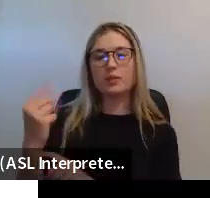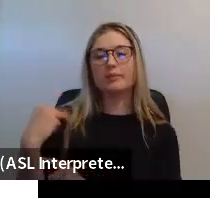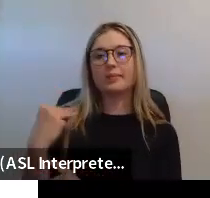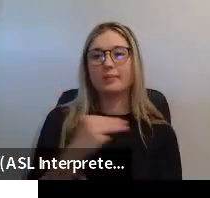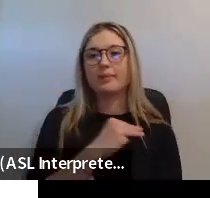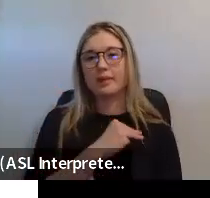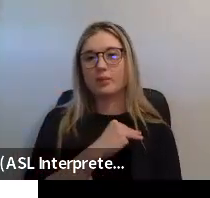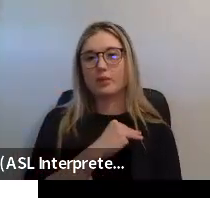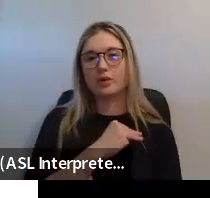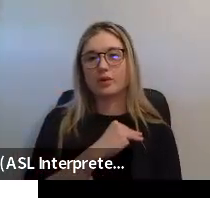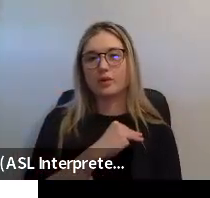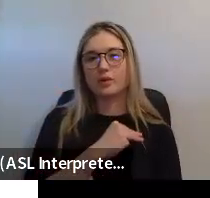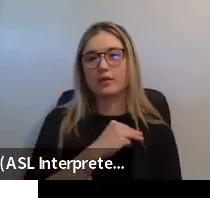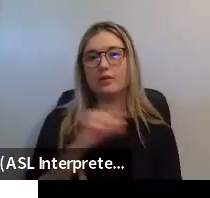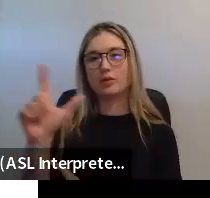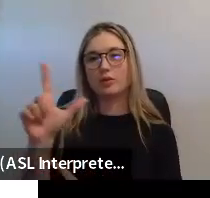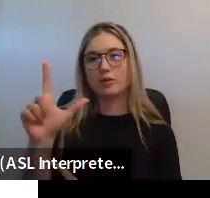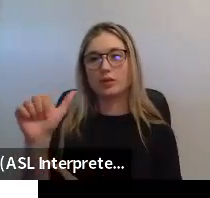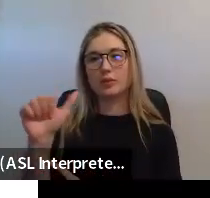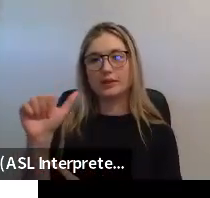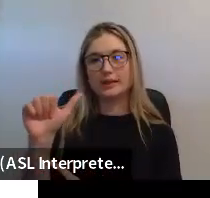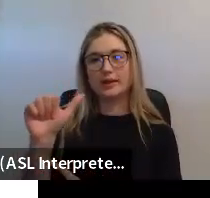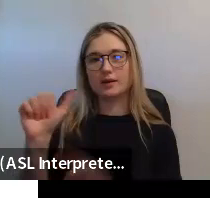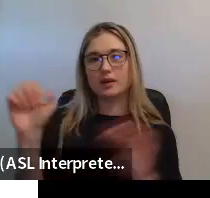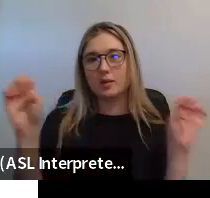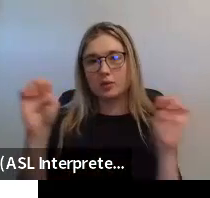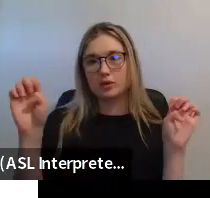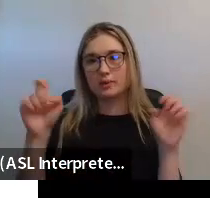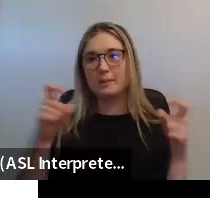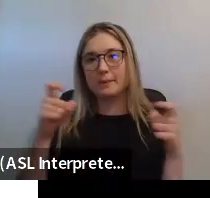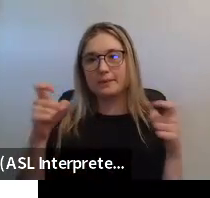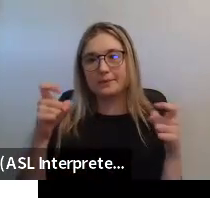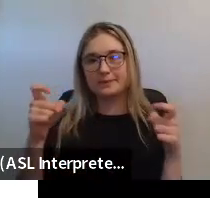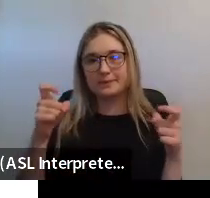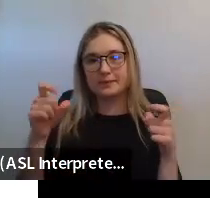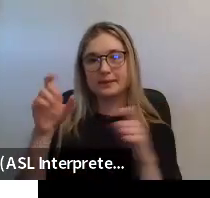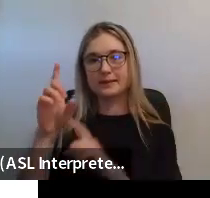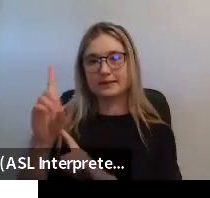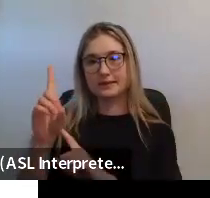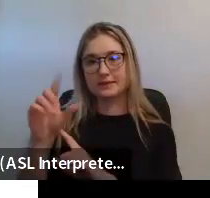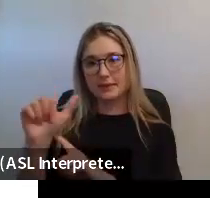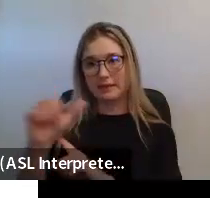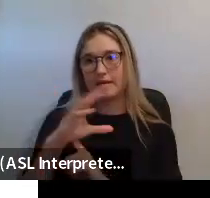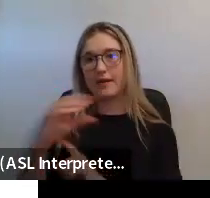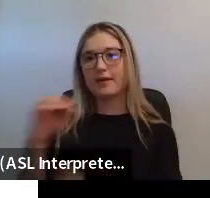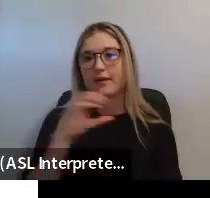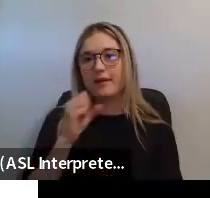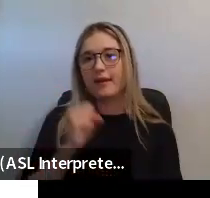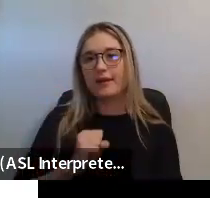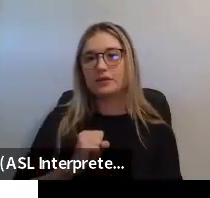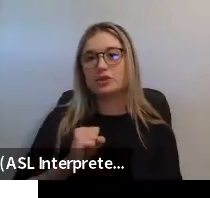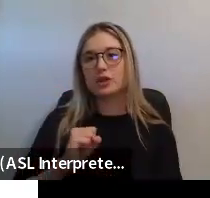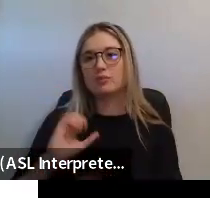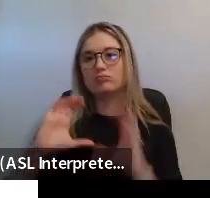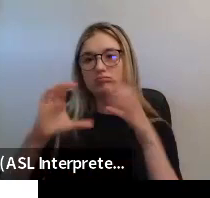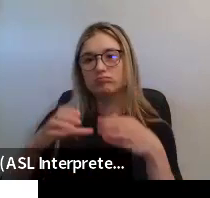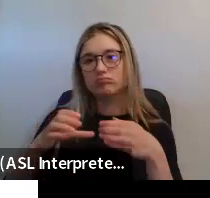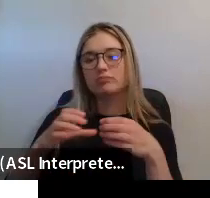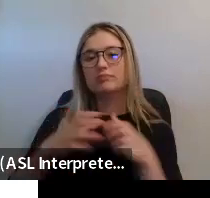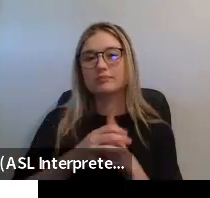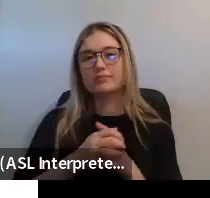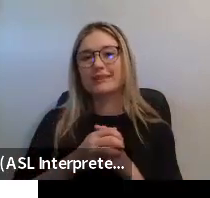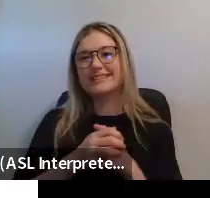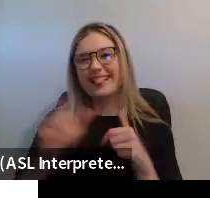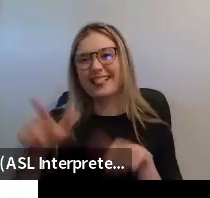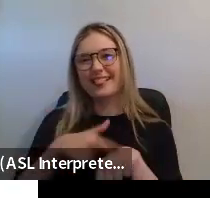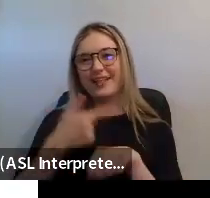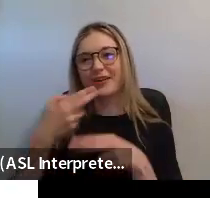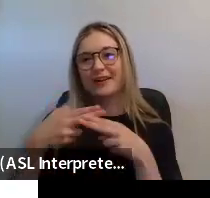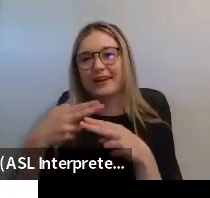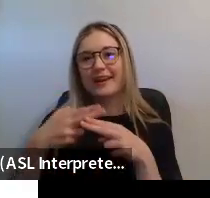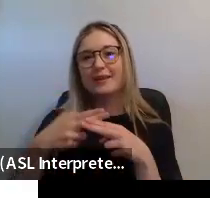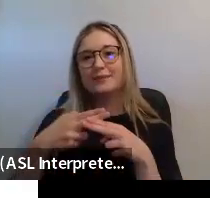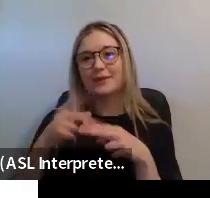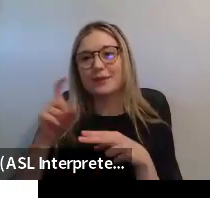So Latin is one of the members as Bambi said of the Louisiana Emergency management, disability and aging coalition.